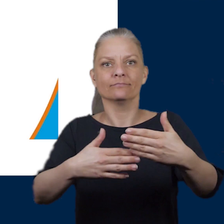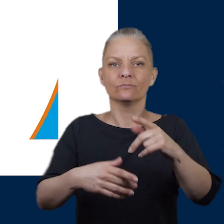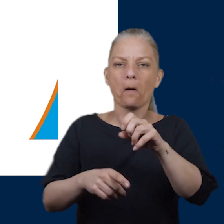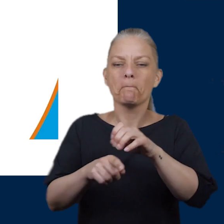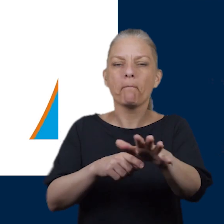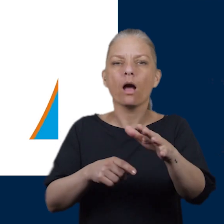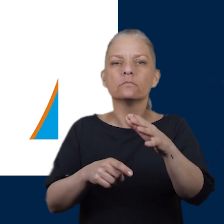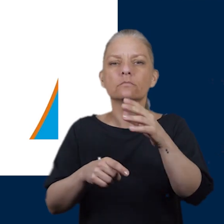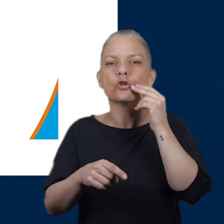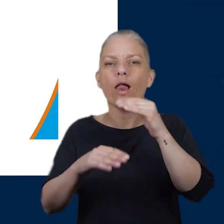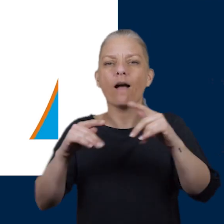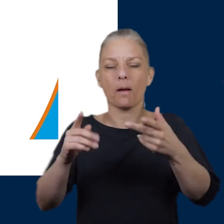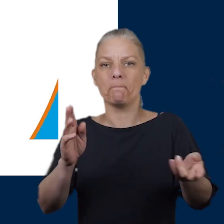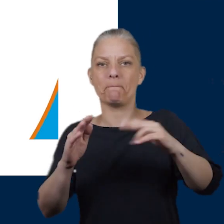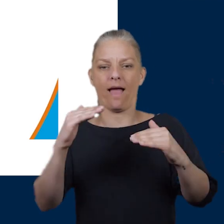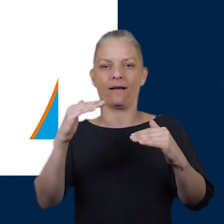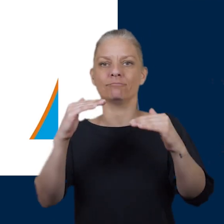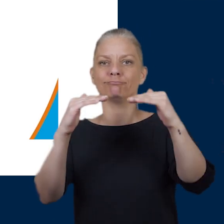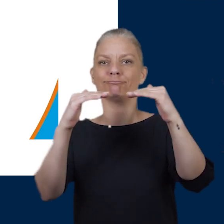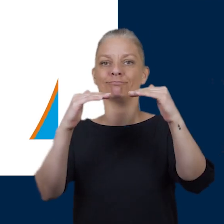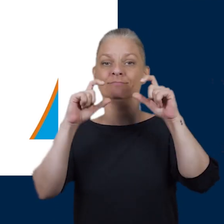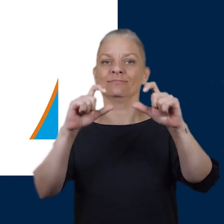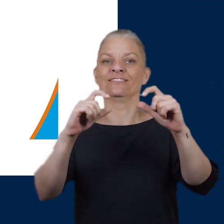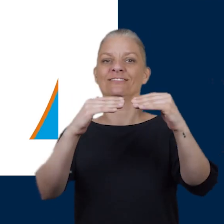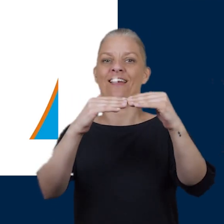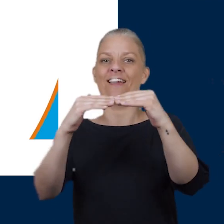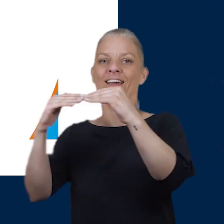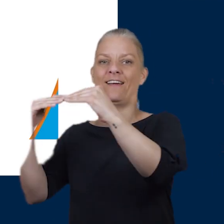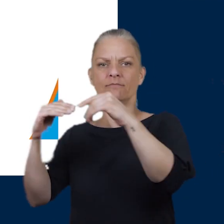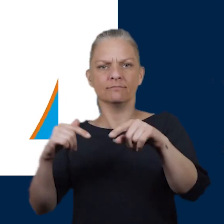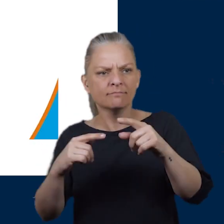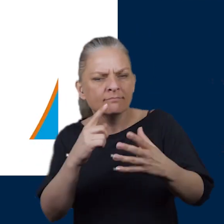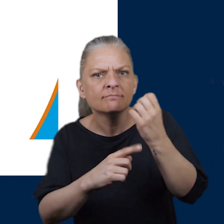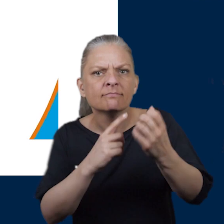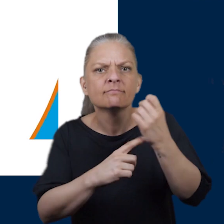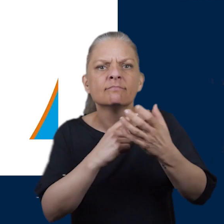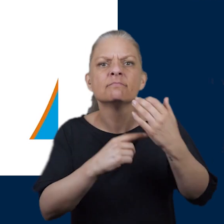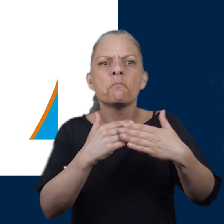glucose levels return to normal and stay there and they're finding out more and more about type